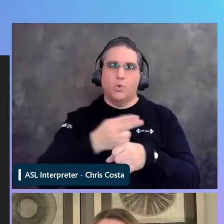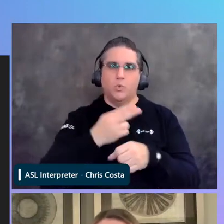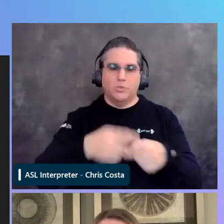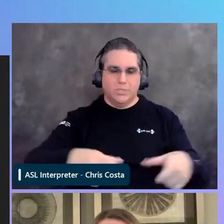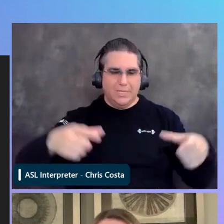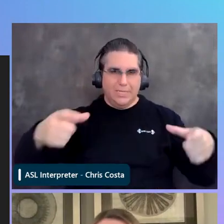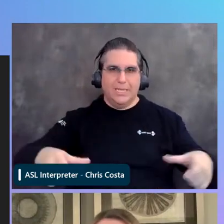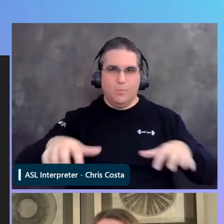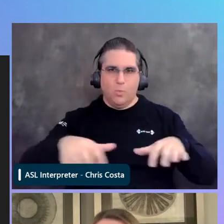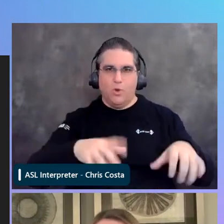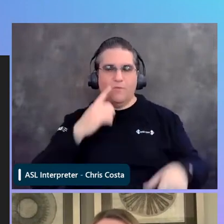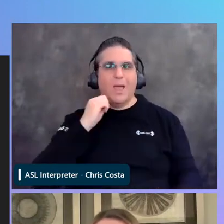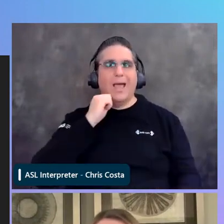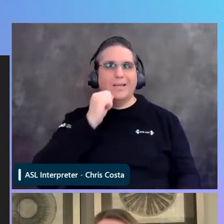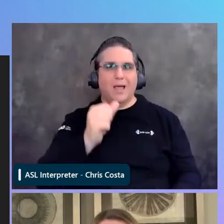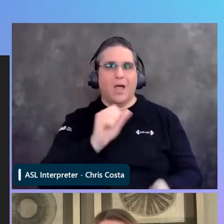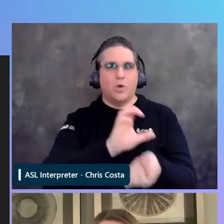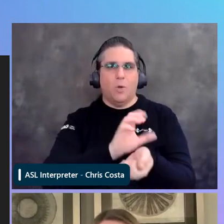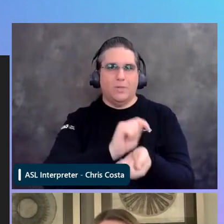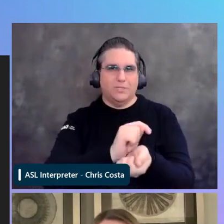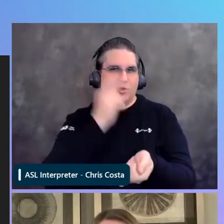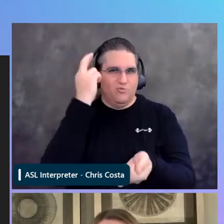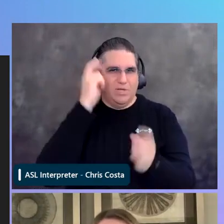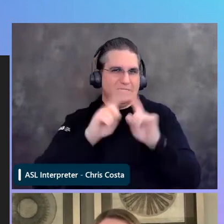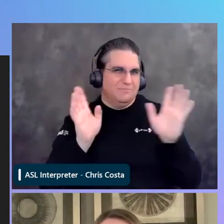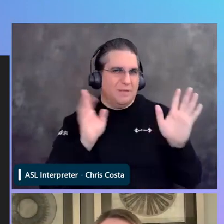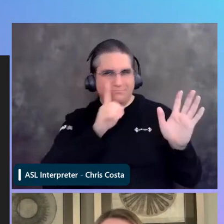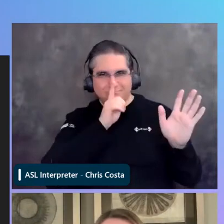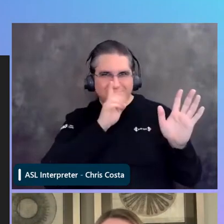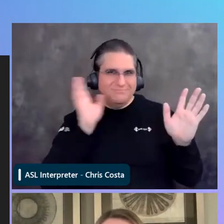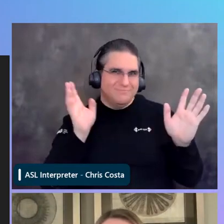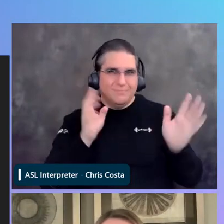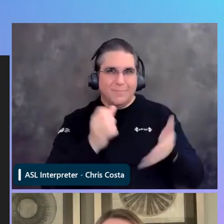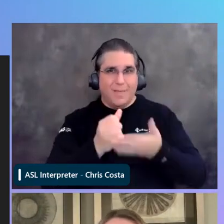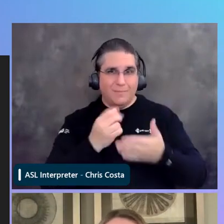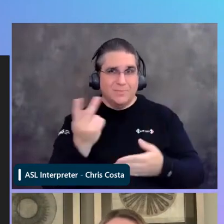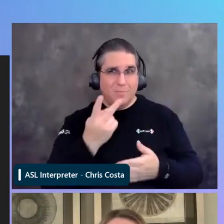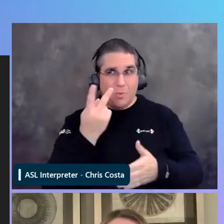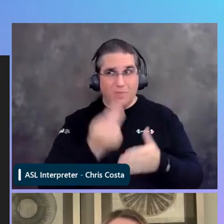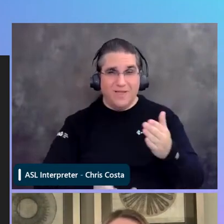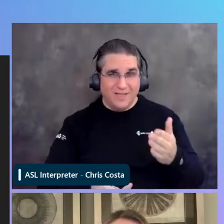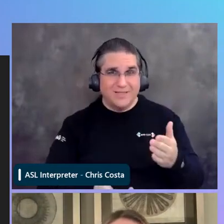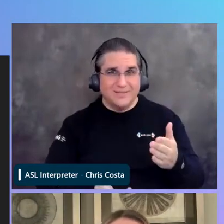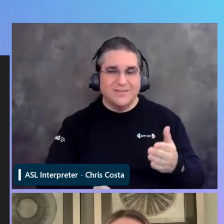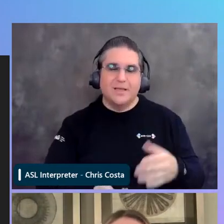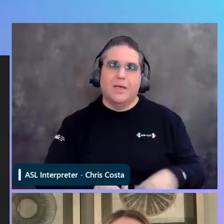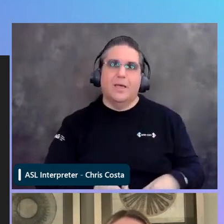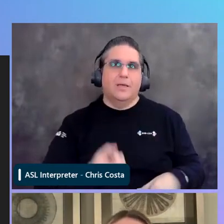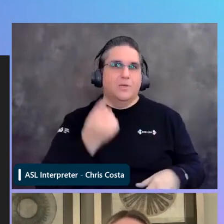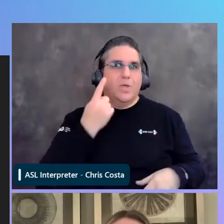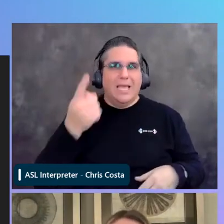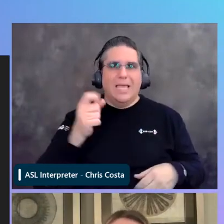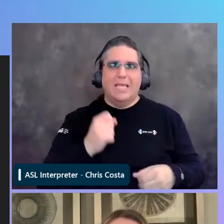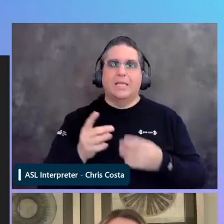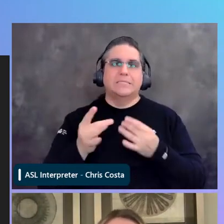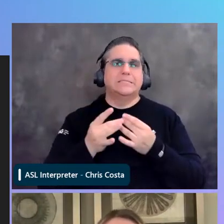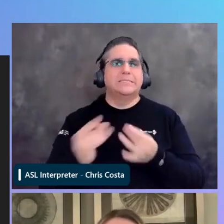reasons. But it doesn't, you know, it benefits both of us and